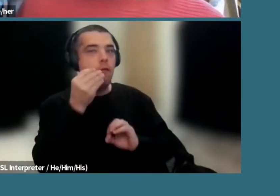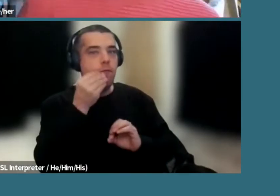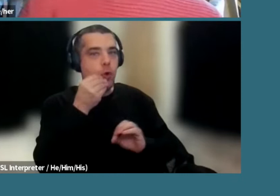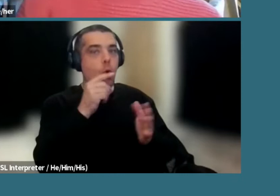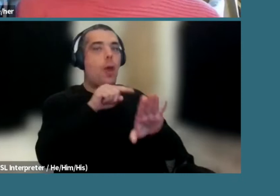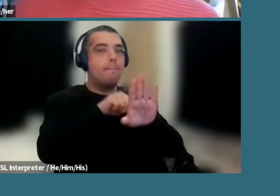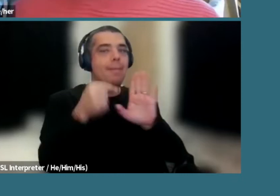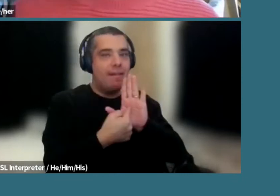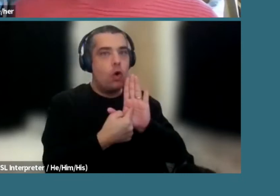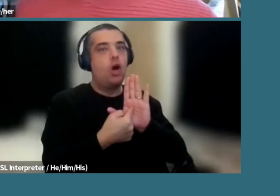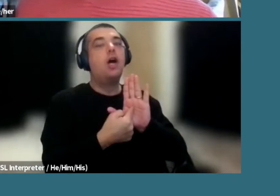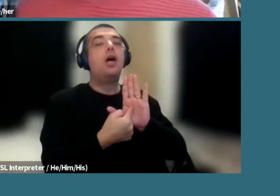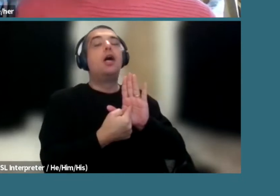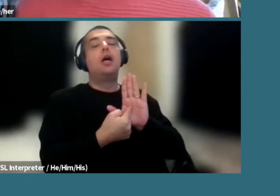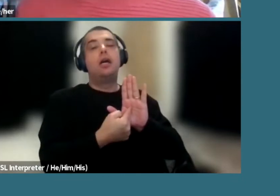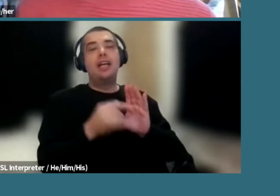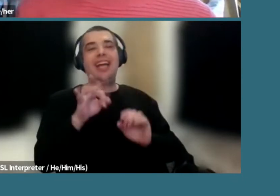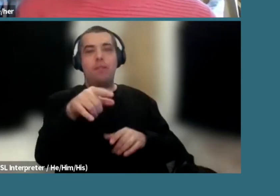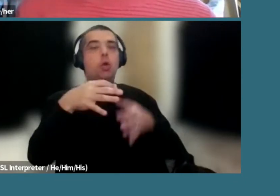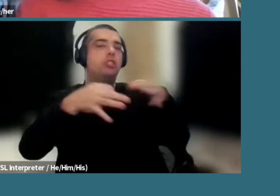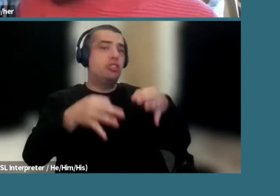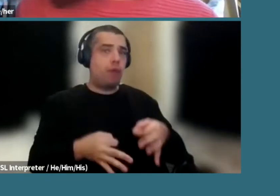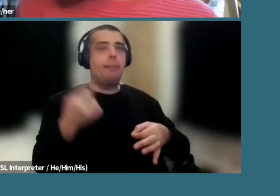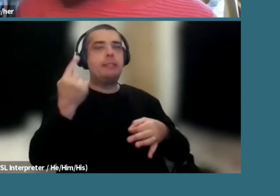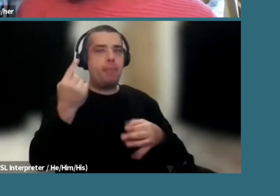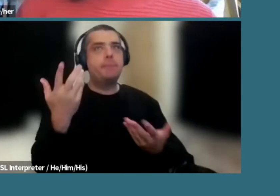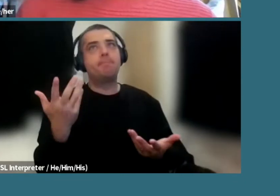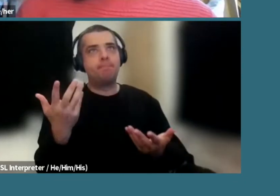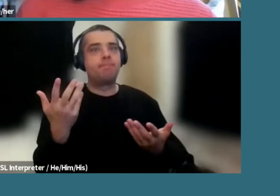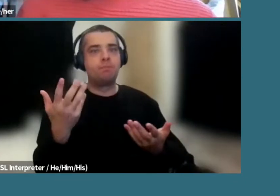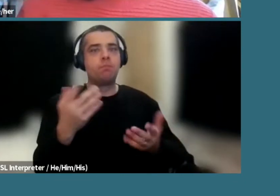but if you're describing something, let's say a website that has to do